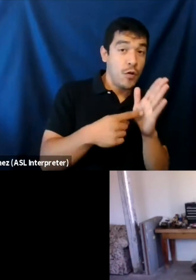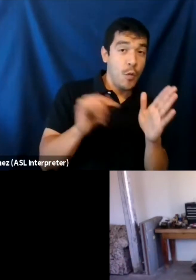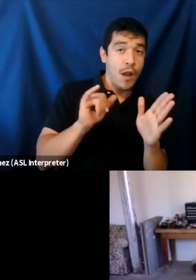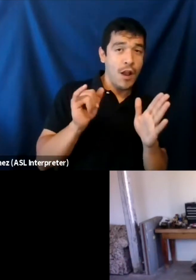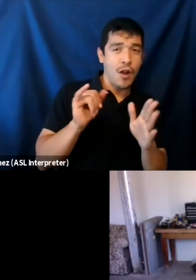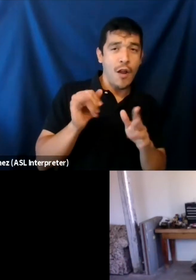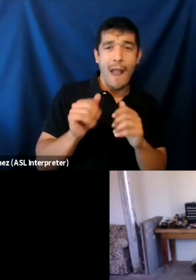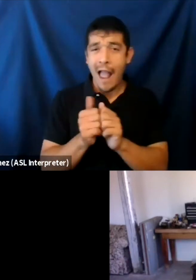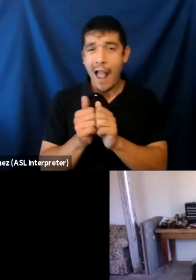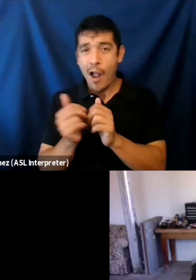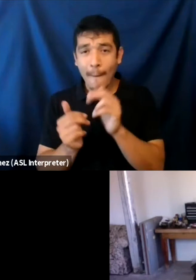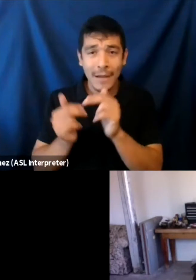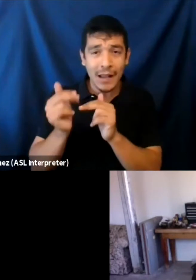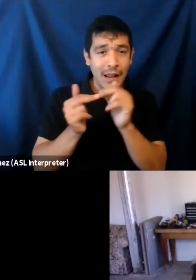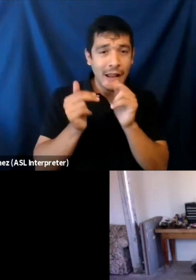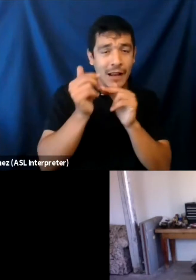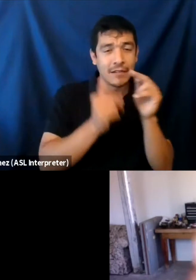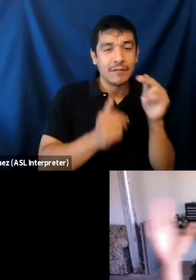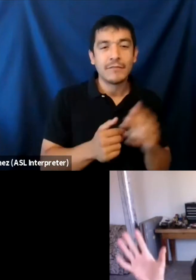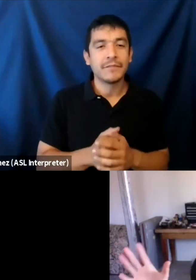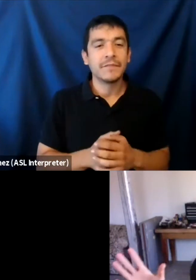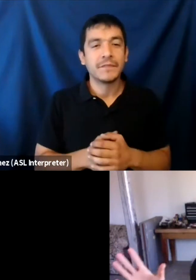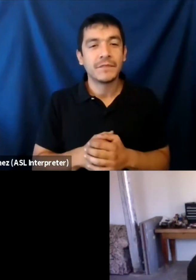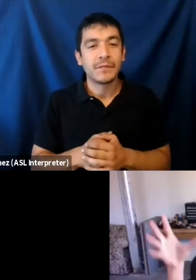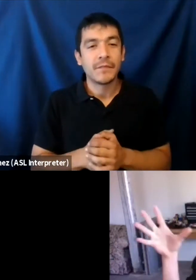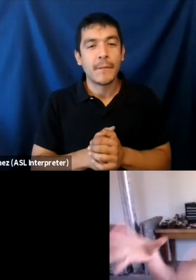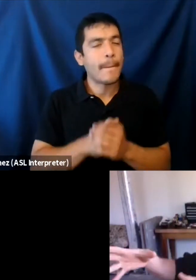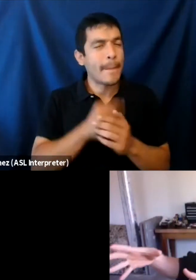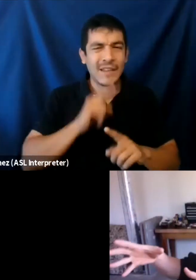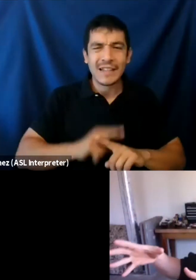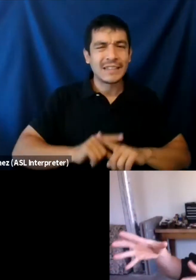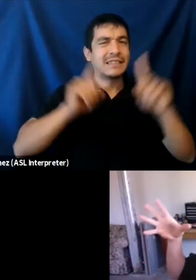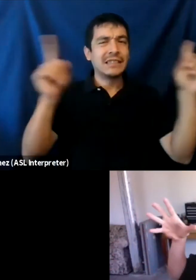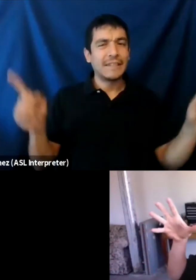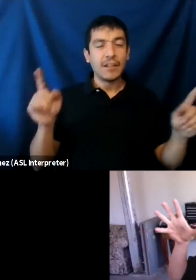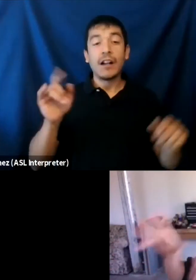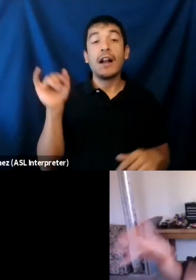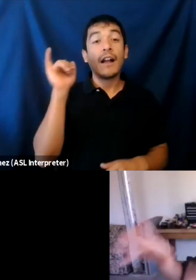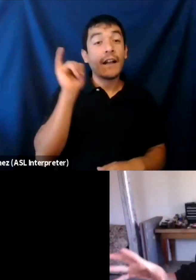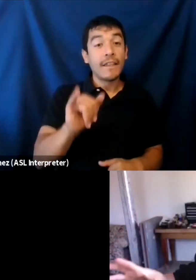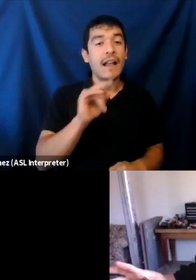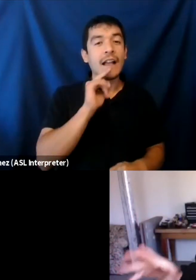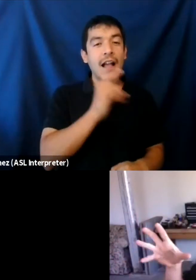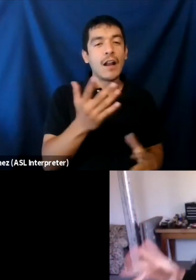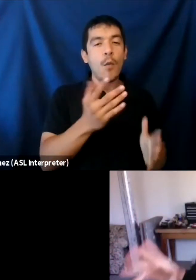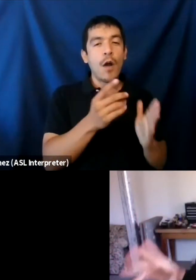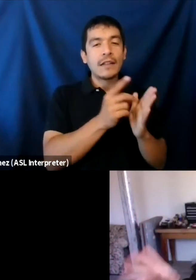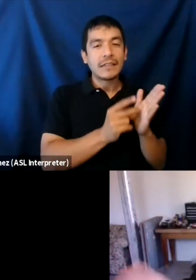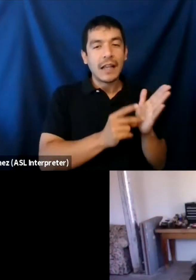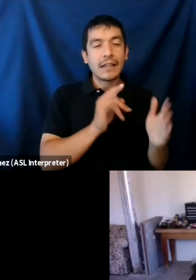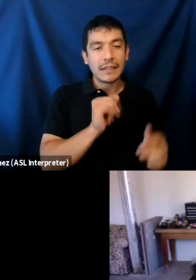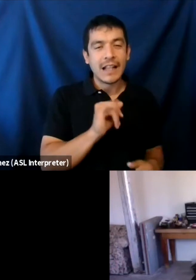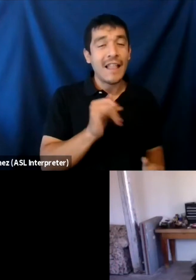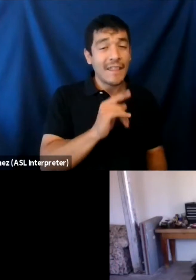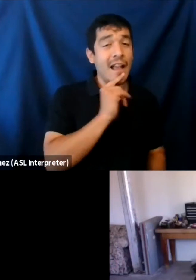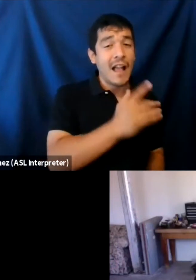how we have the HVAC come in, it's like entirely different. That's actually what the design is. And that's actually what the building is,